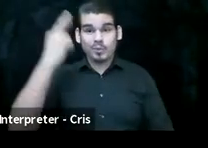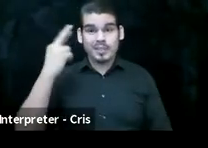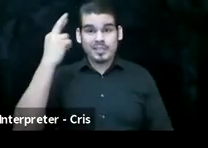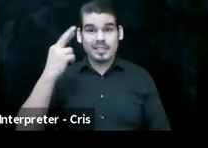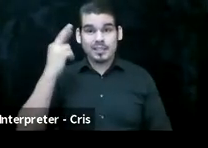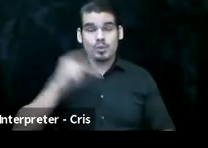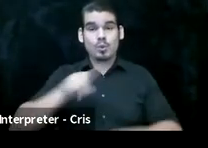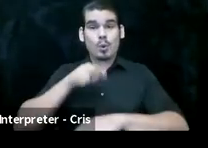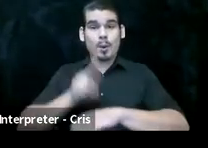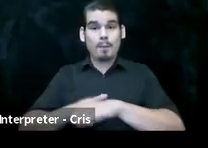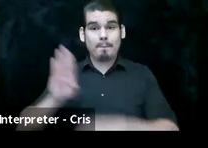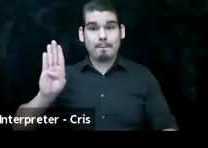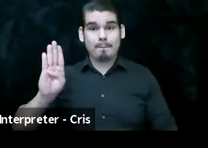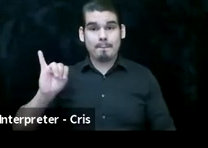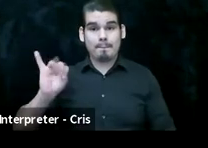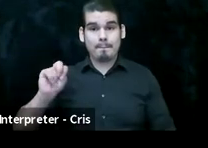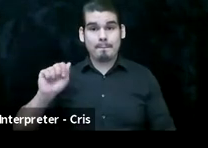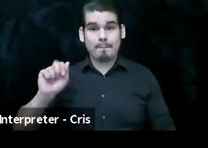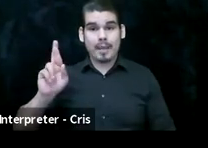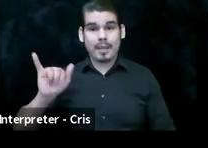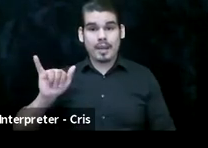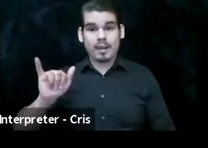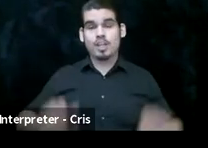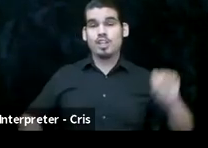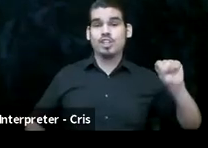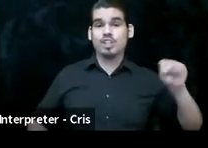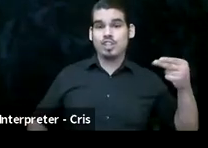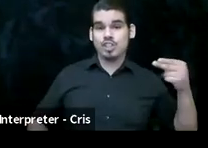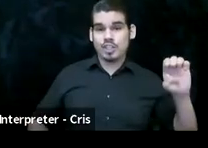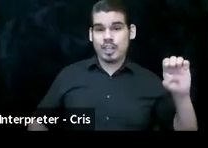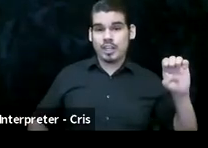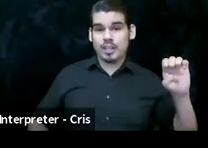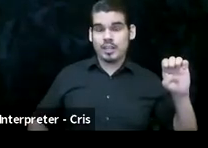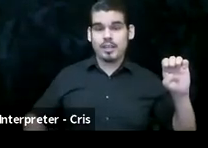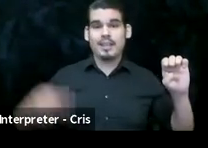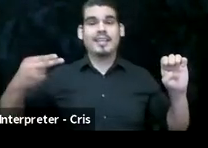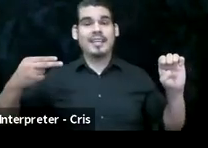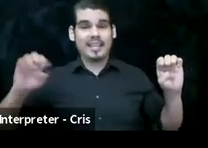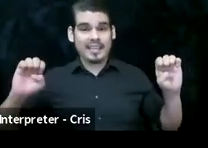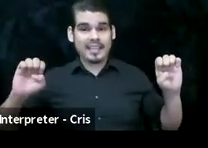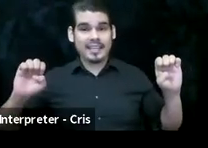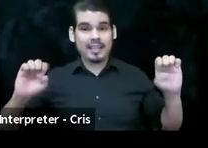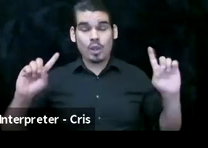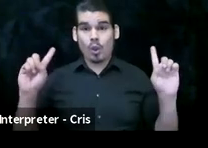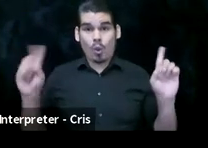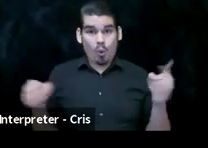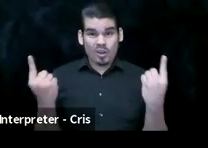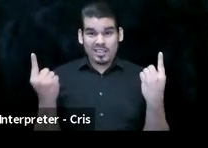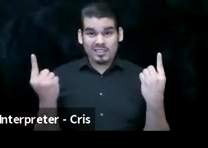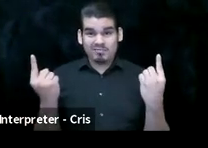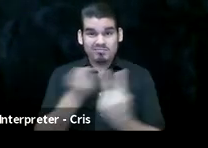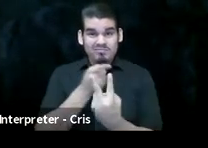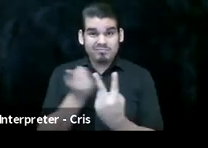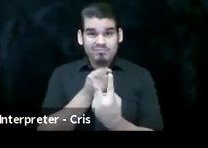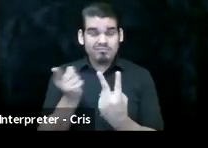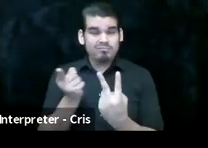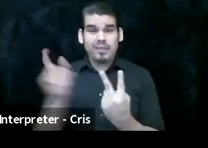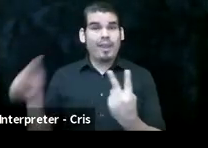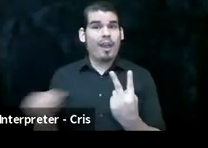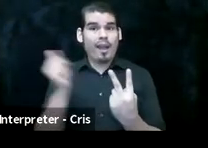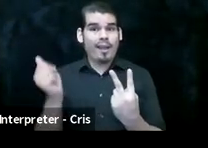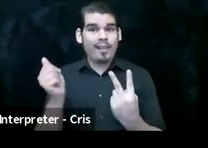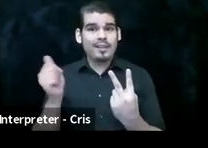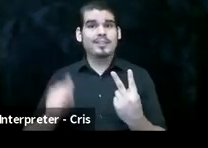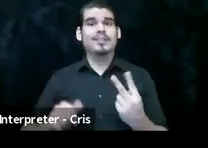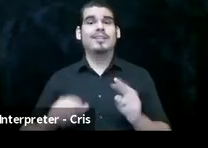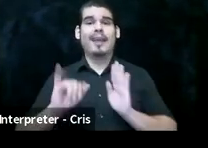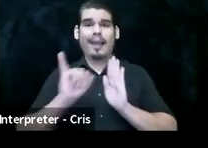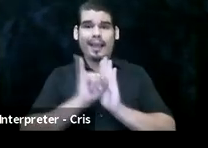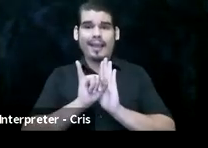RAD Region II: or i'm sorry she her hers or he him his pronouns there people that additionally identify themselves outside of the two gender.